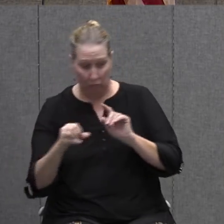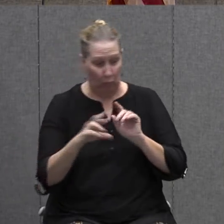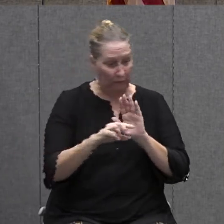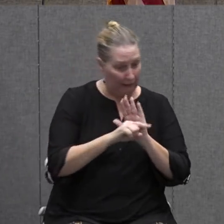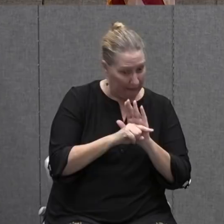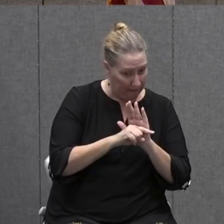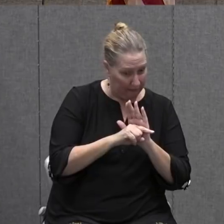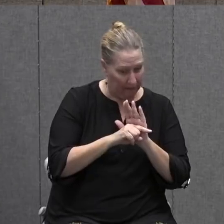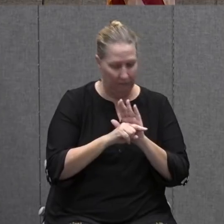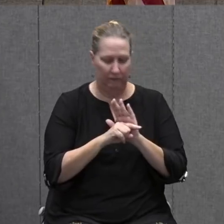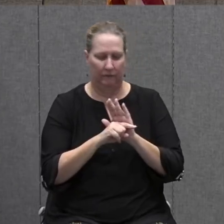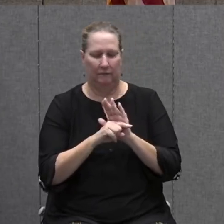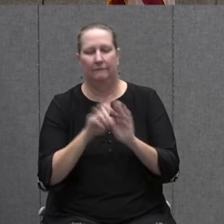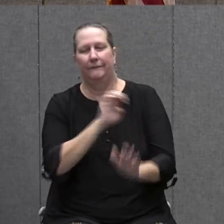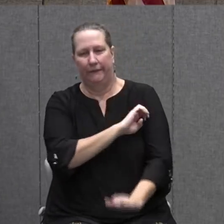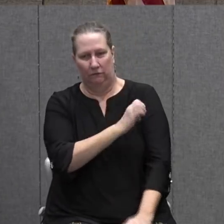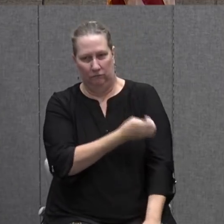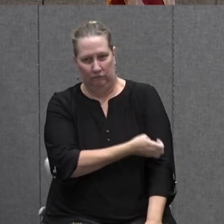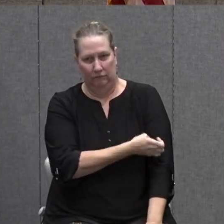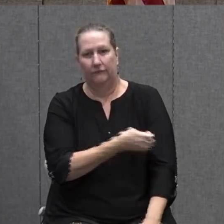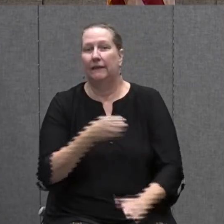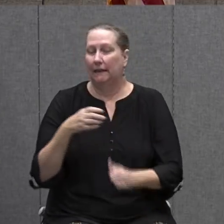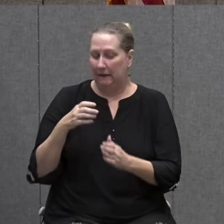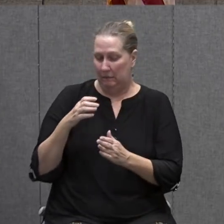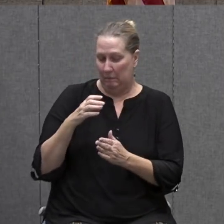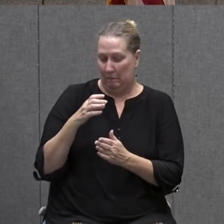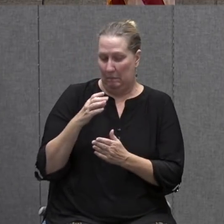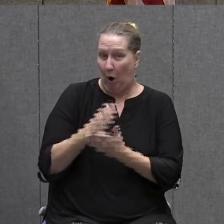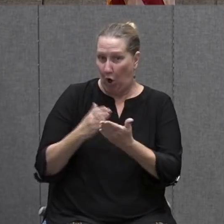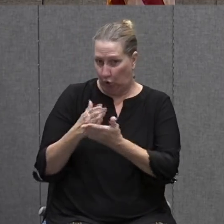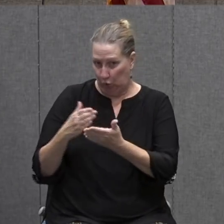Well, electricity is made up of particles too small to be seen.